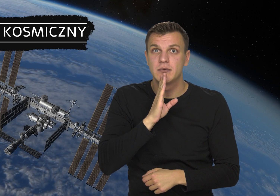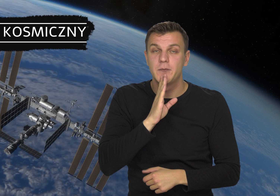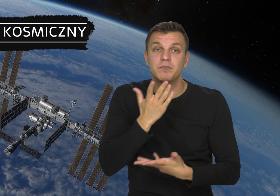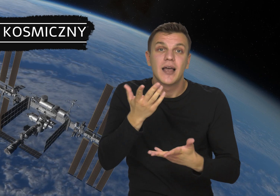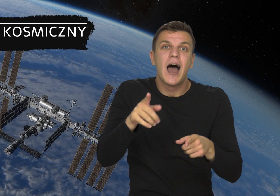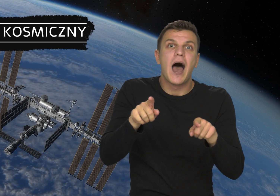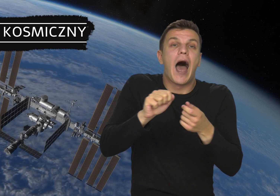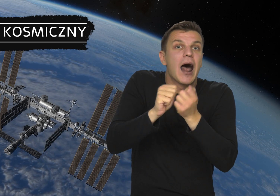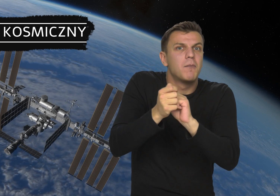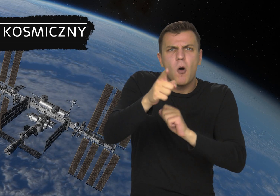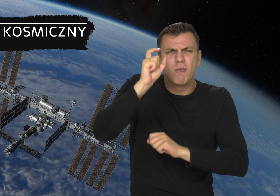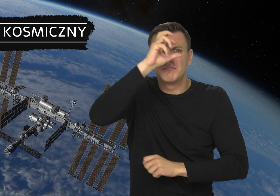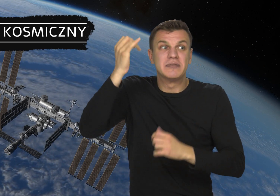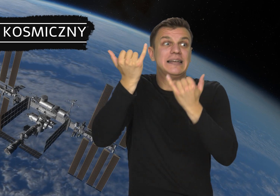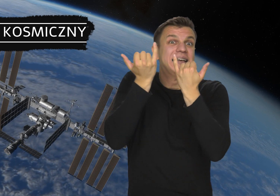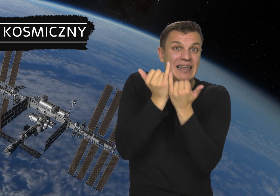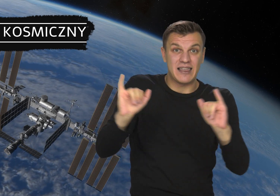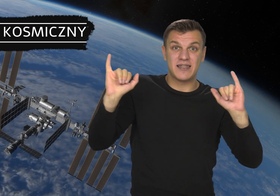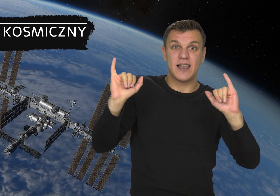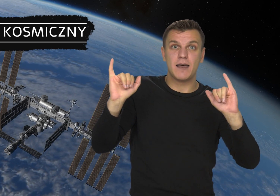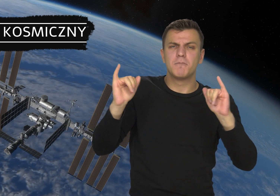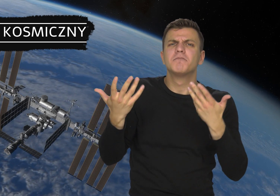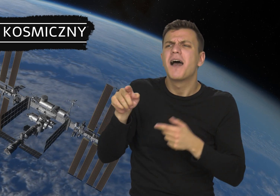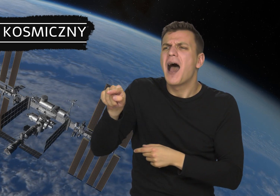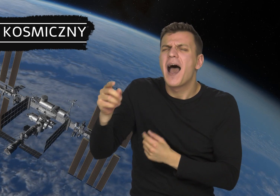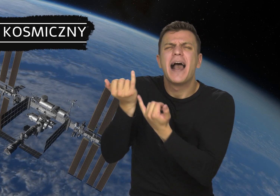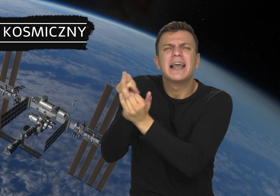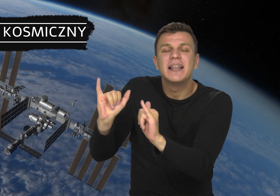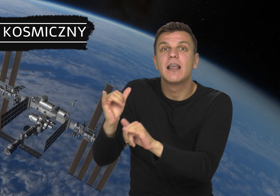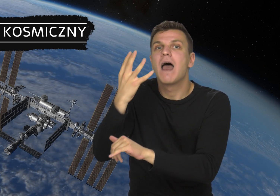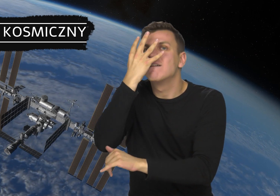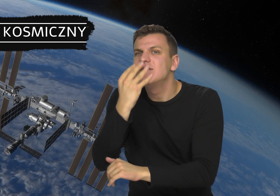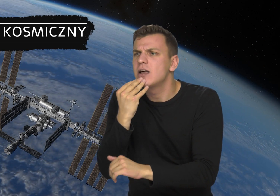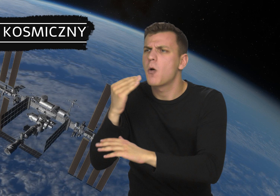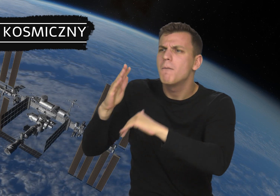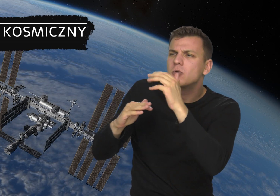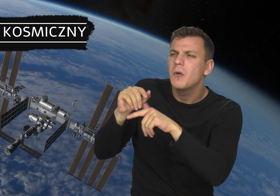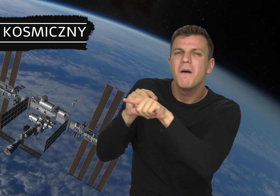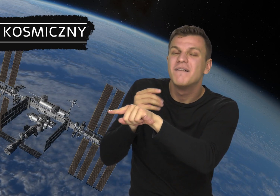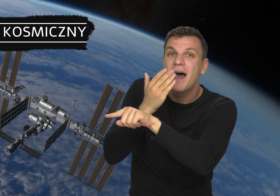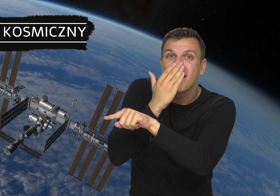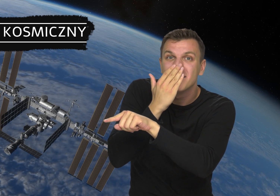If you mean another kind of spaceship, observe its shape and structure